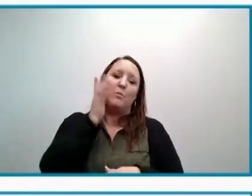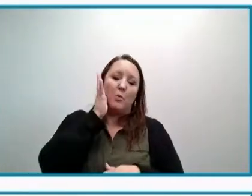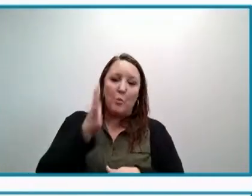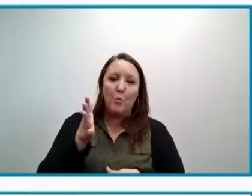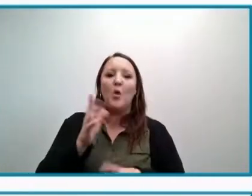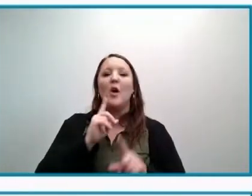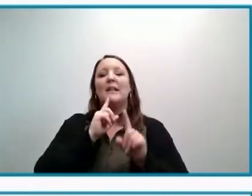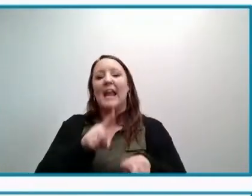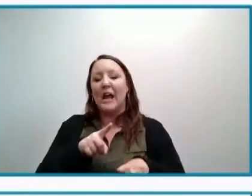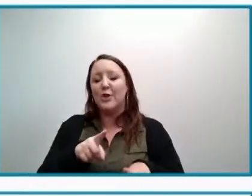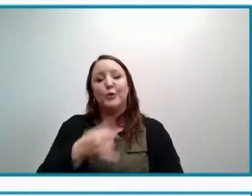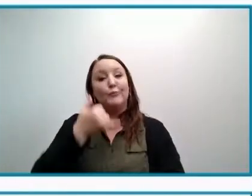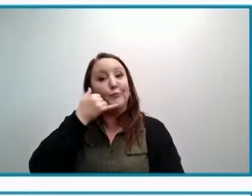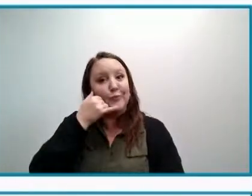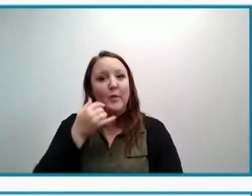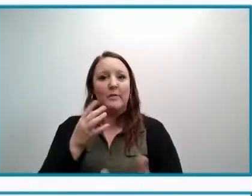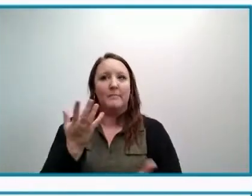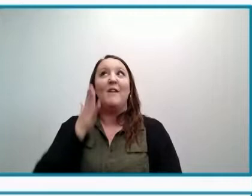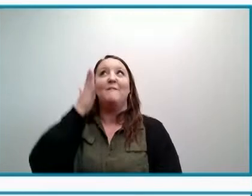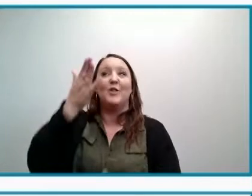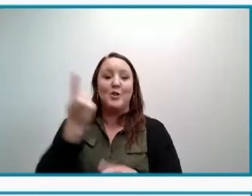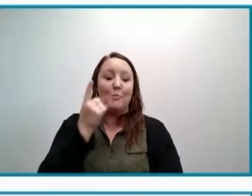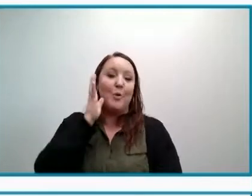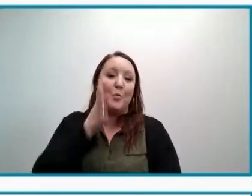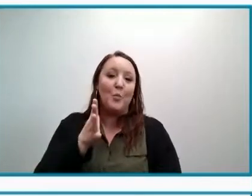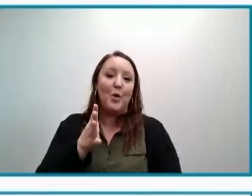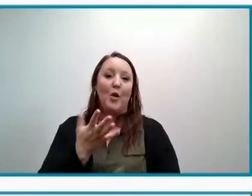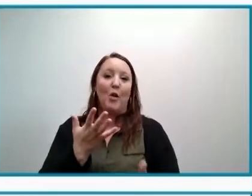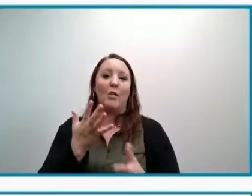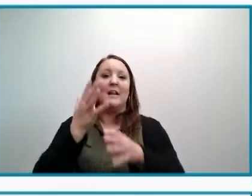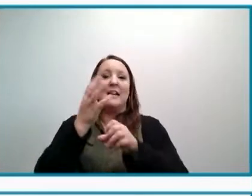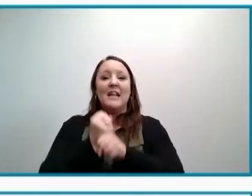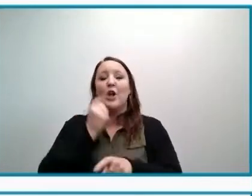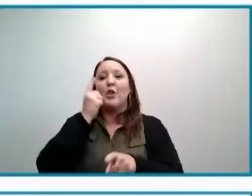eventually someone's going to get the right information about past